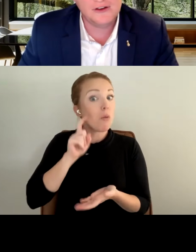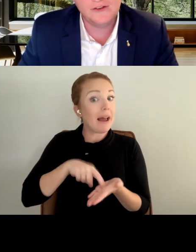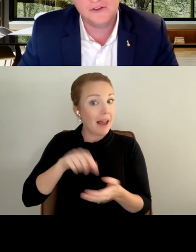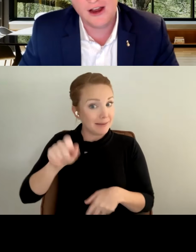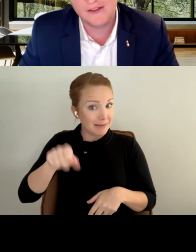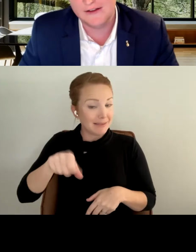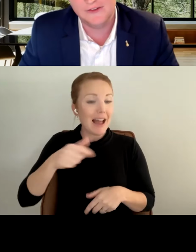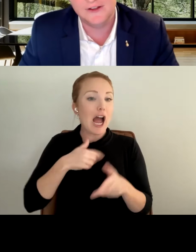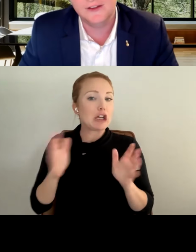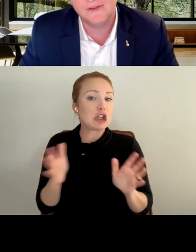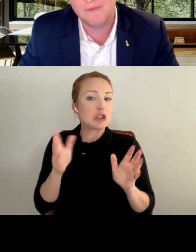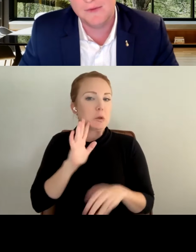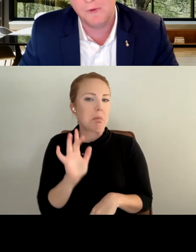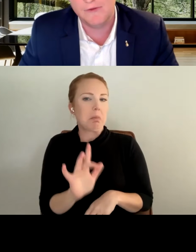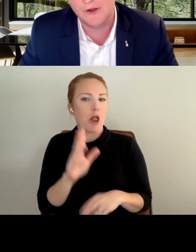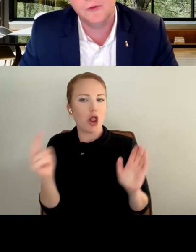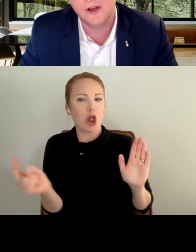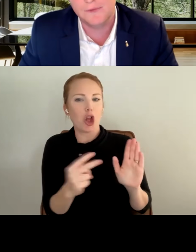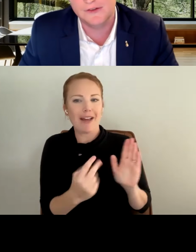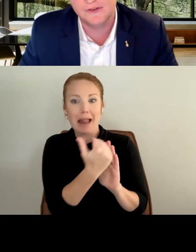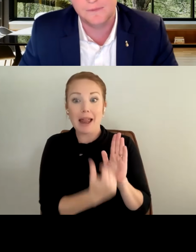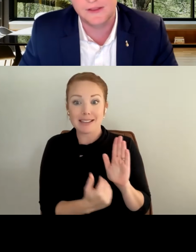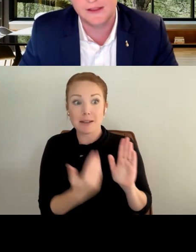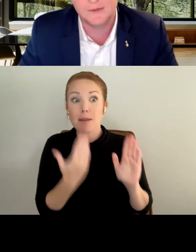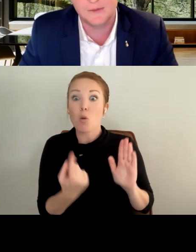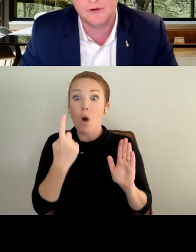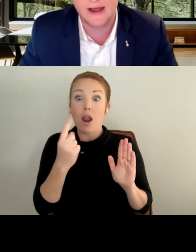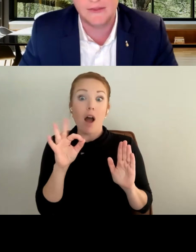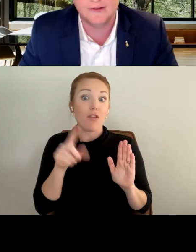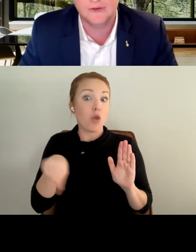you to to check that list and see if maybe one of those companies has something that can provide the